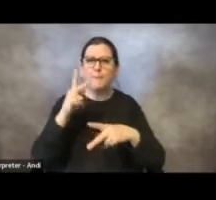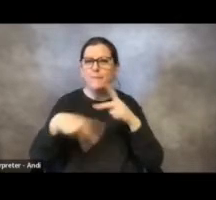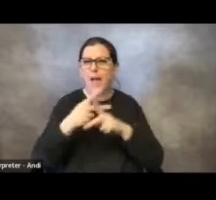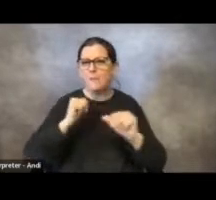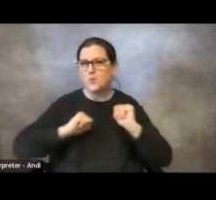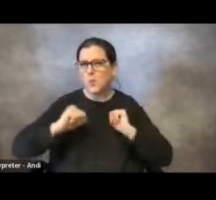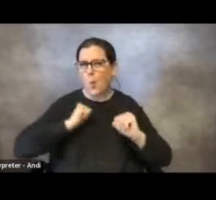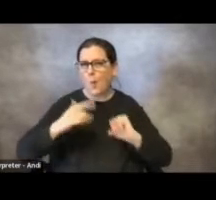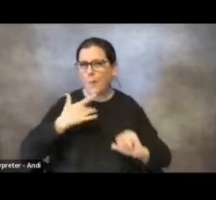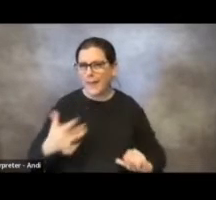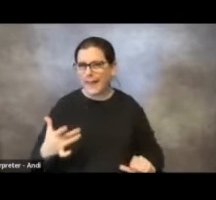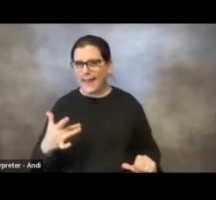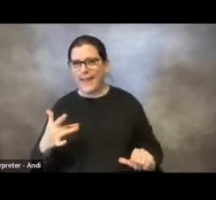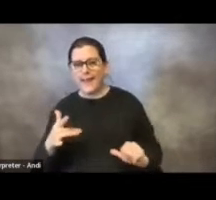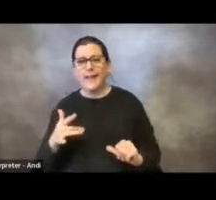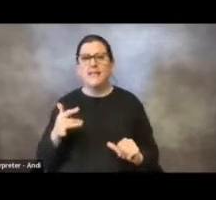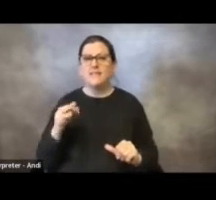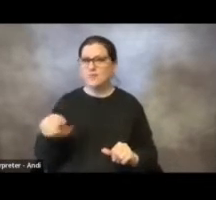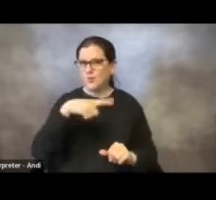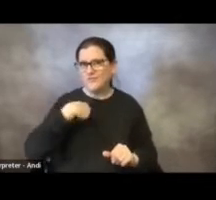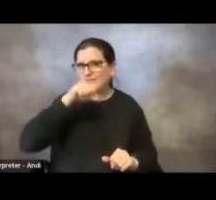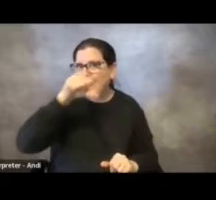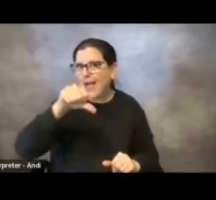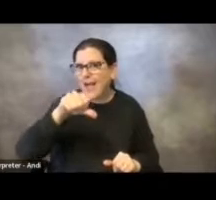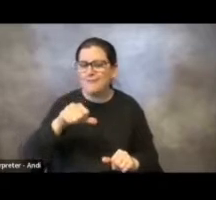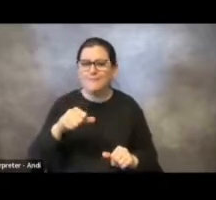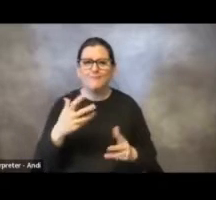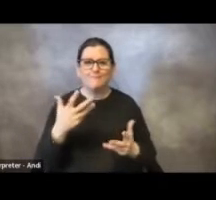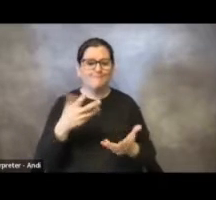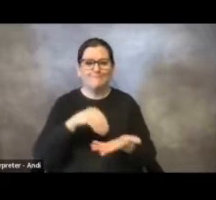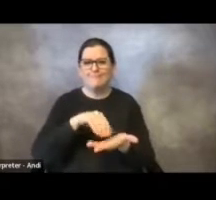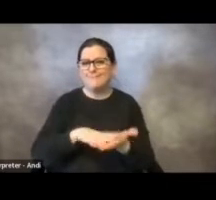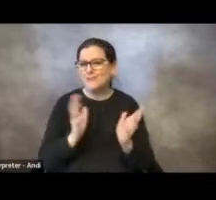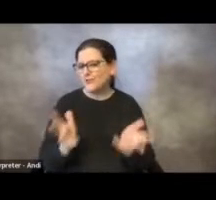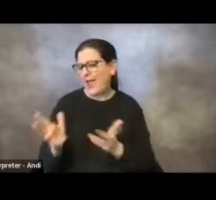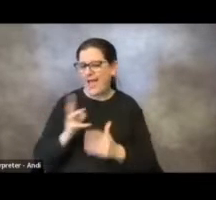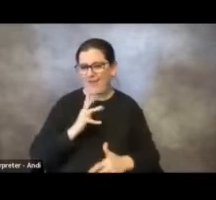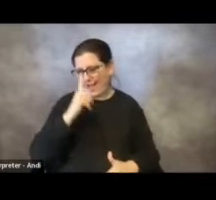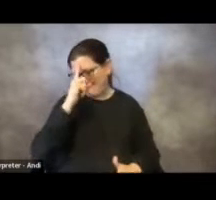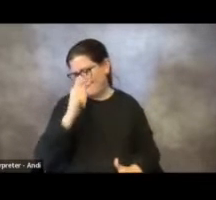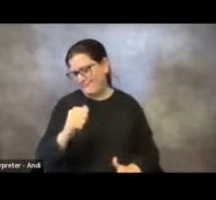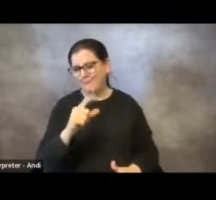And so if if you have a favorite or you feel compelled feel feel to drop that into the chat. Personally, I like it love it or